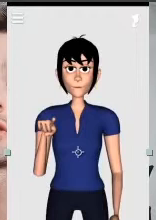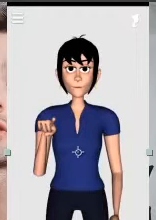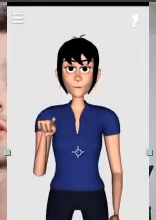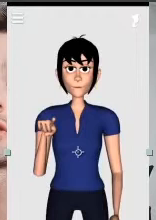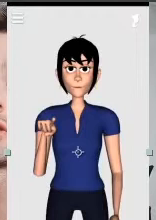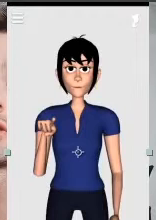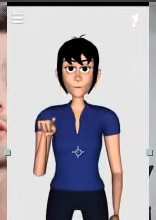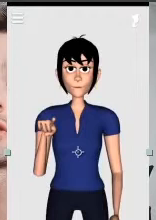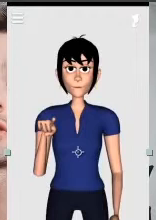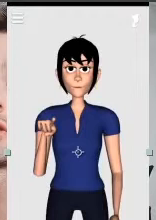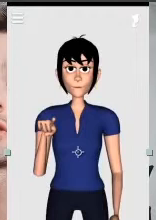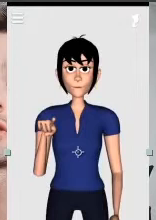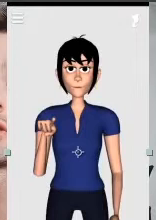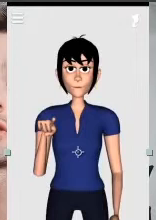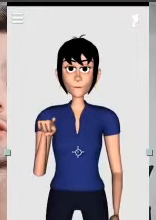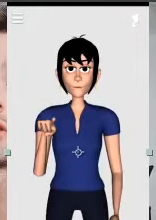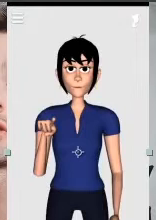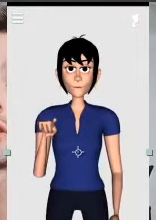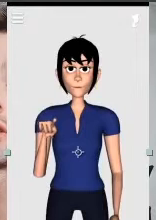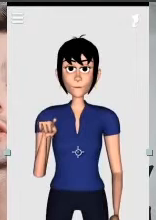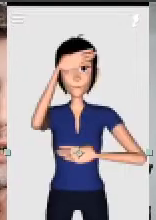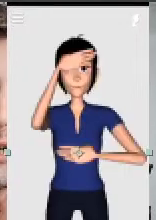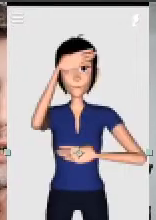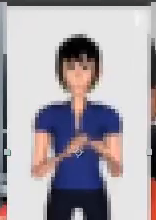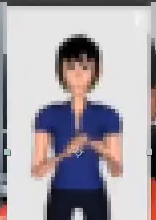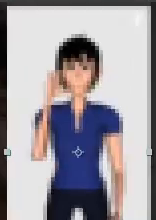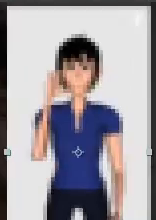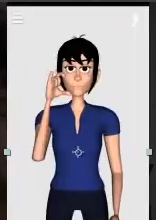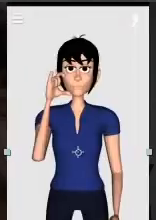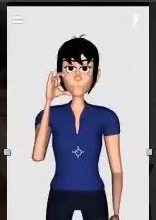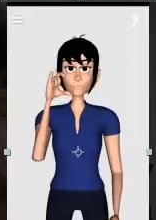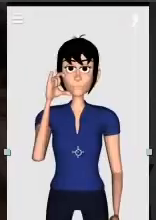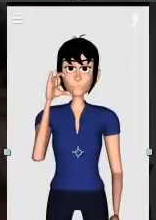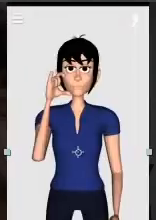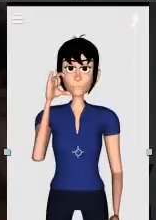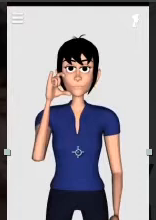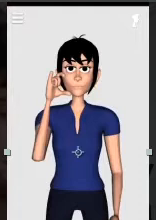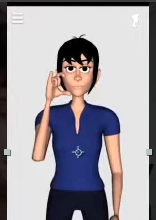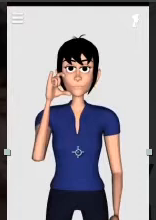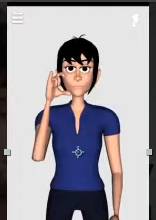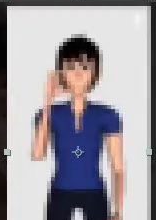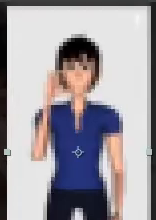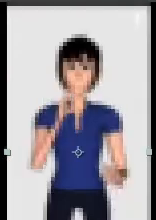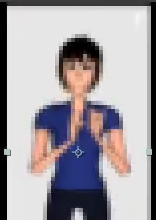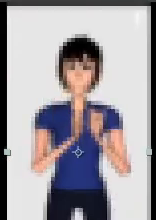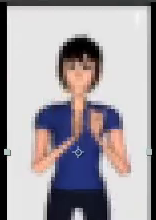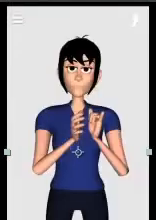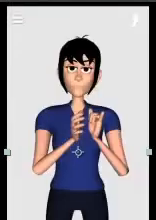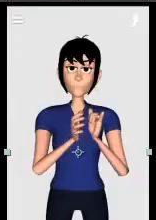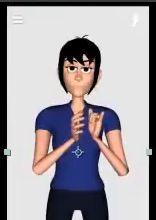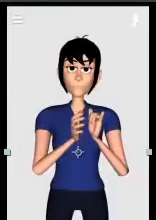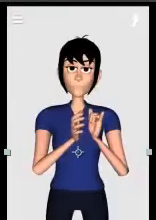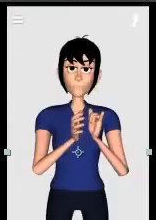And then what will come a trick here. It's you put the text size. Of the video.